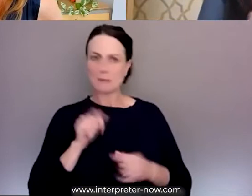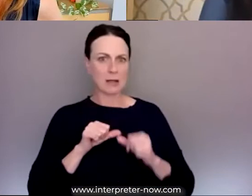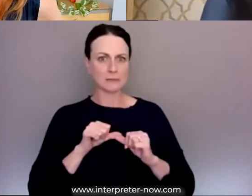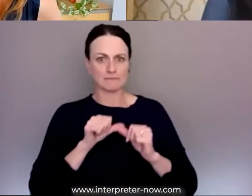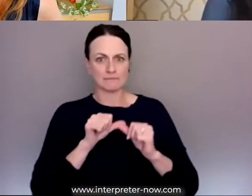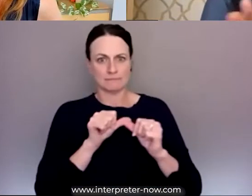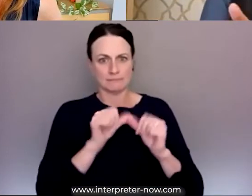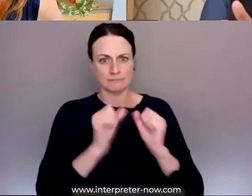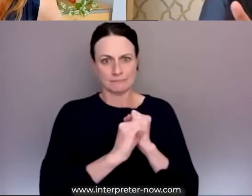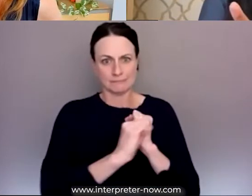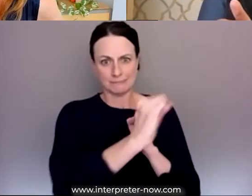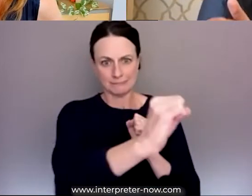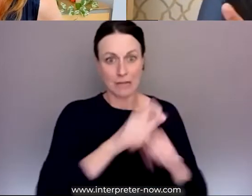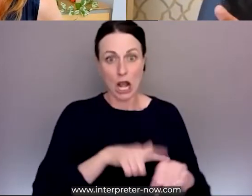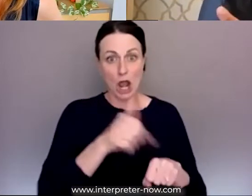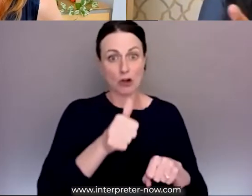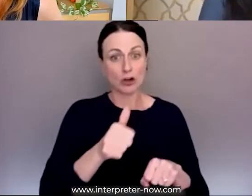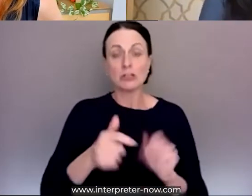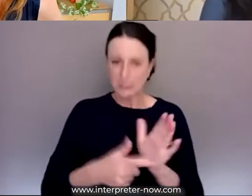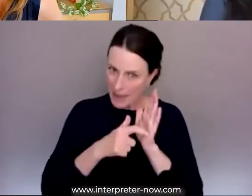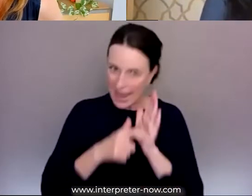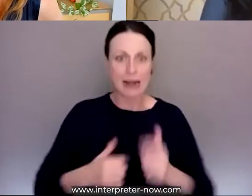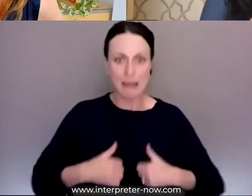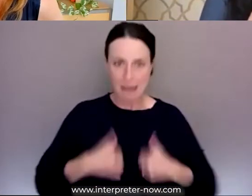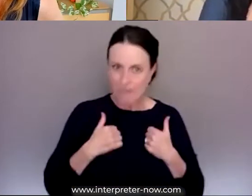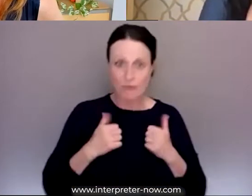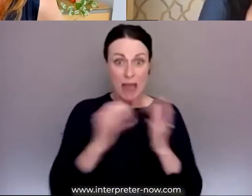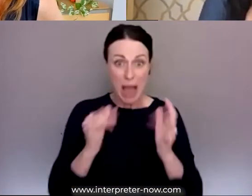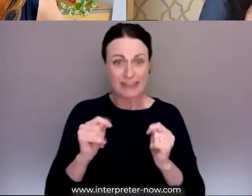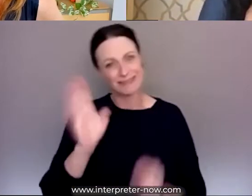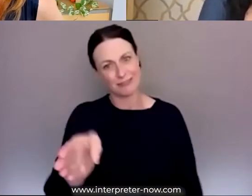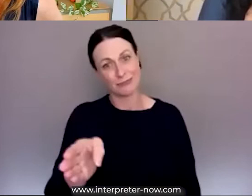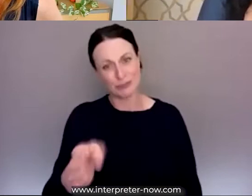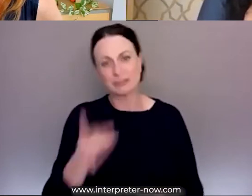and we have to demand to not live without it. That actually is something that's hard to do every day.